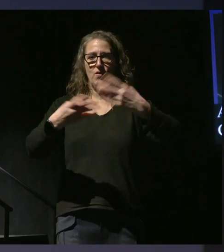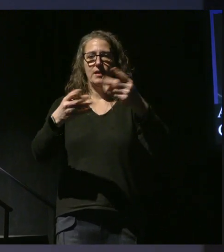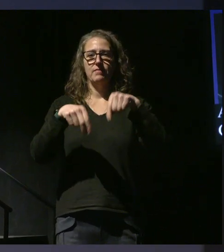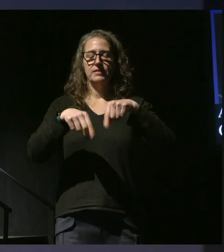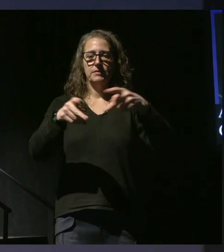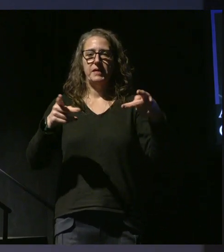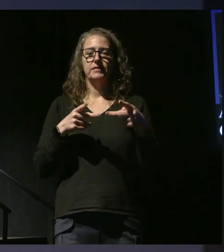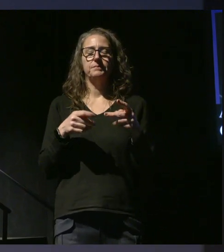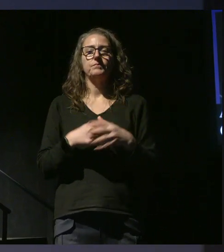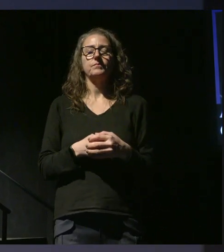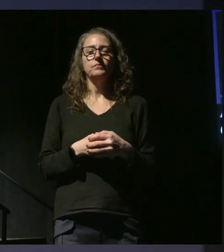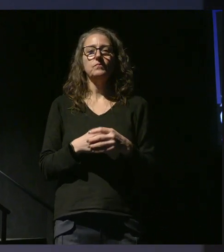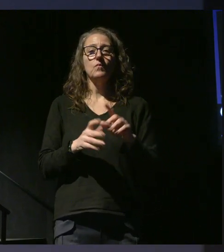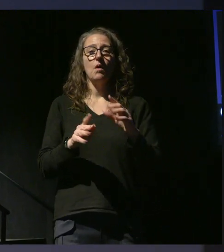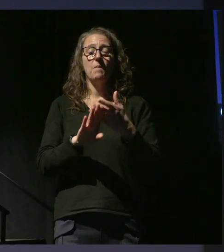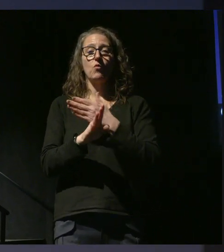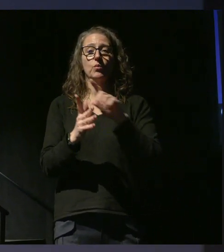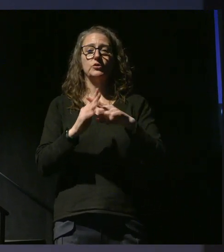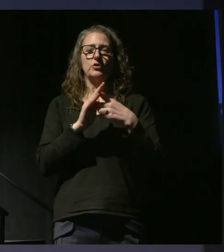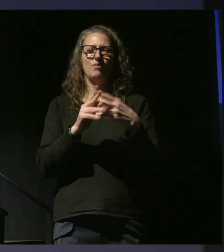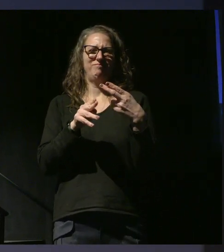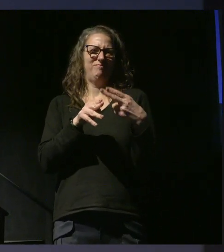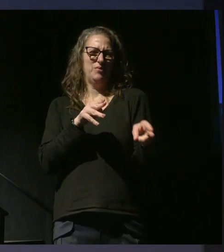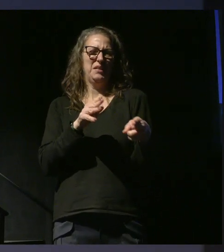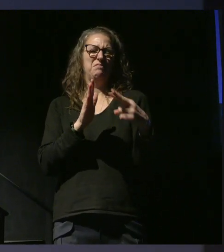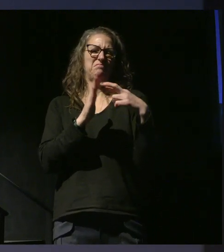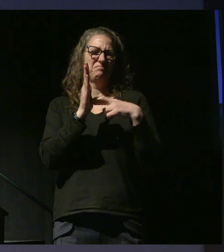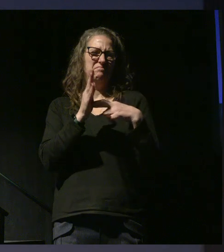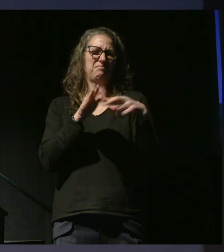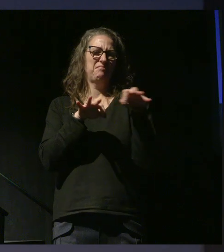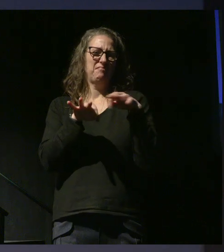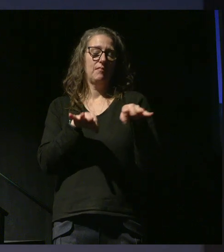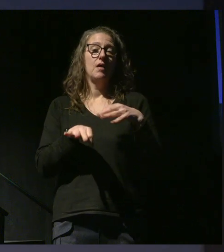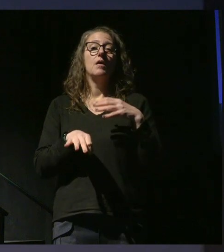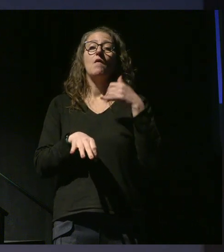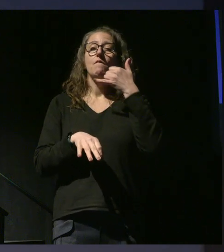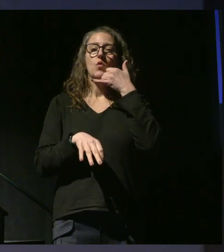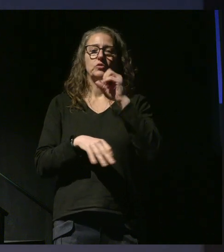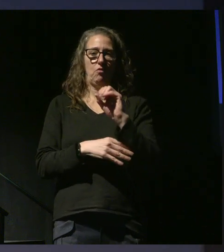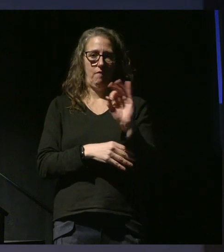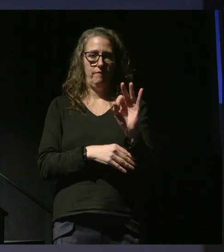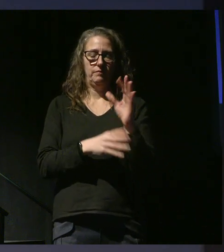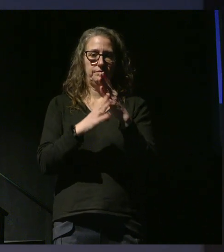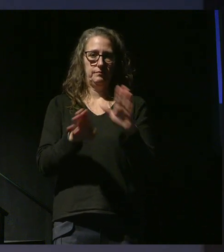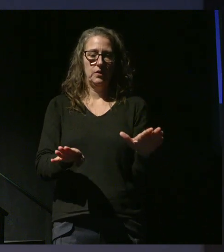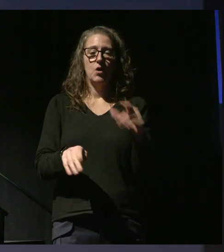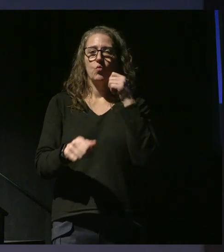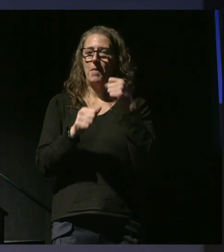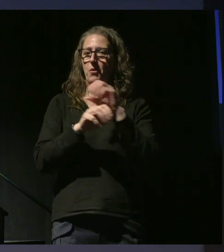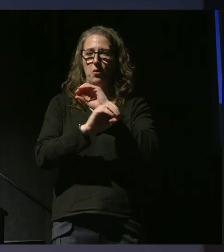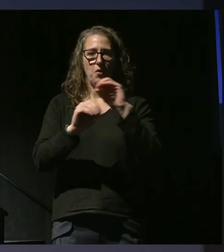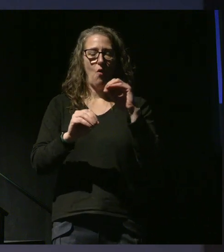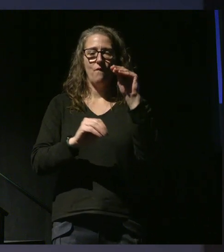Now, before we start, I just need to do a little housekeeping, please silence your cell phones. Remember, there is no flash photography allowed